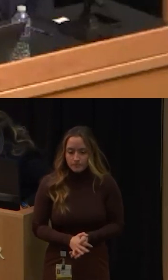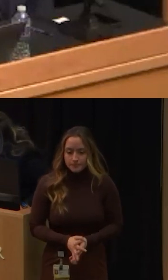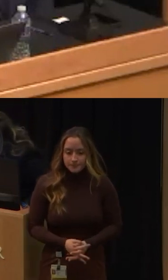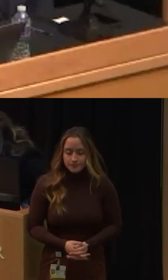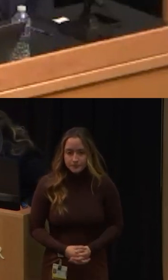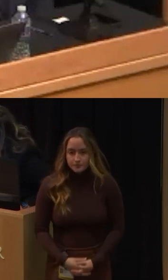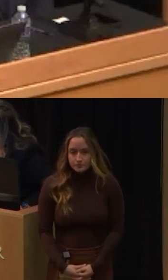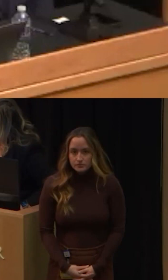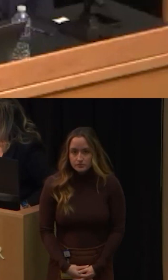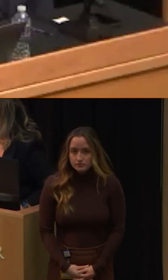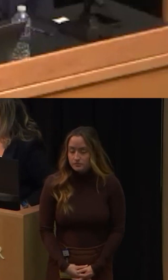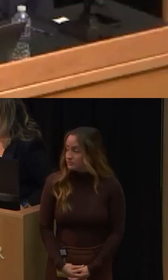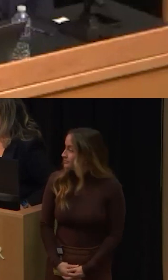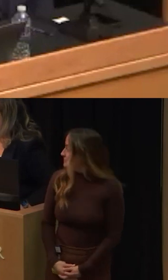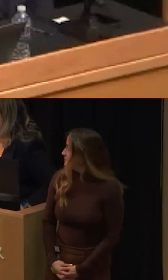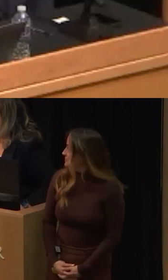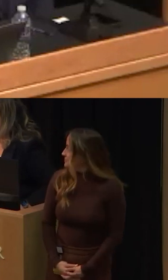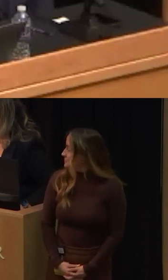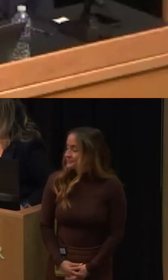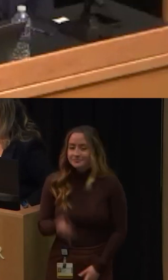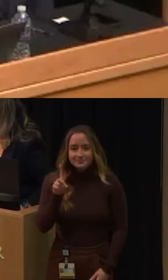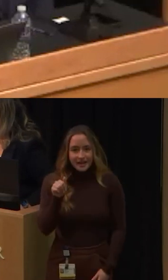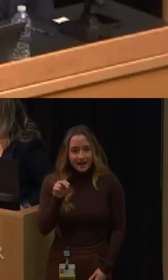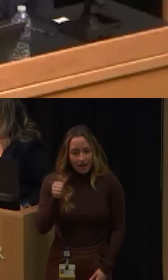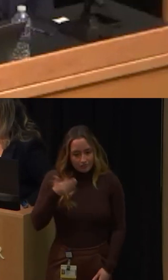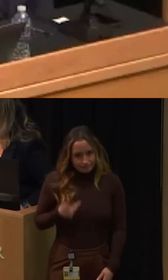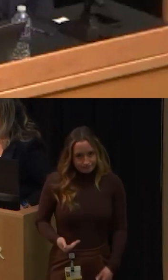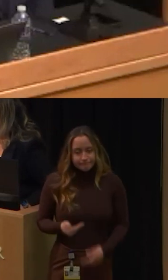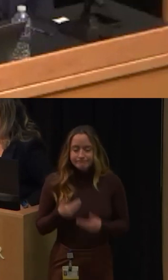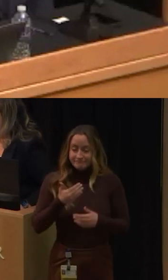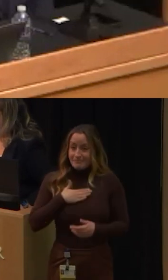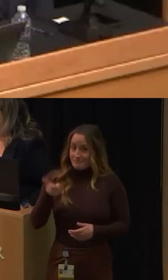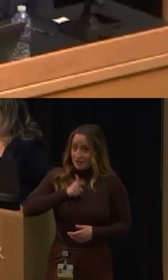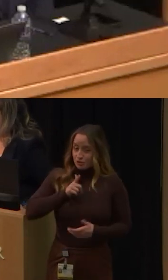So I guess it's my turn. I just wanna talk for a minute about, you know,